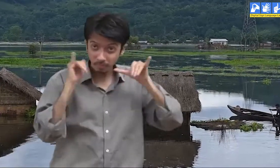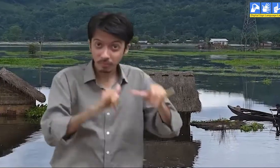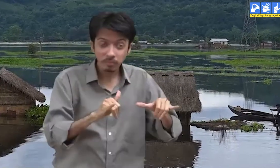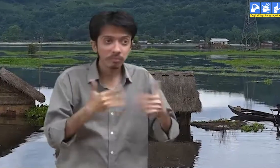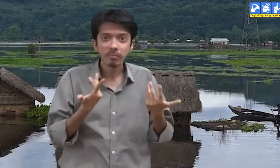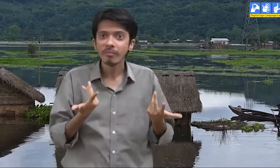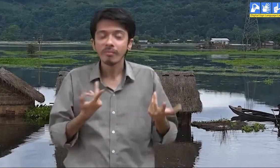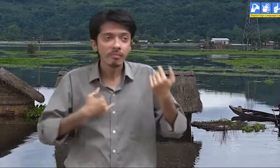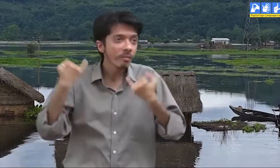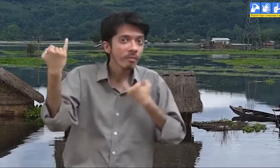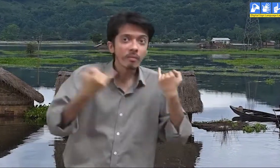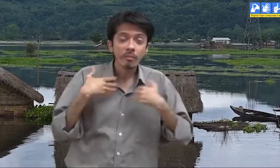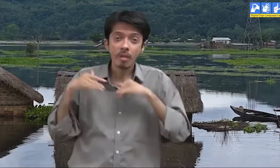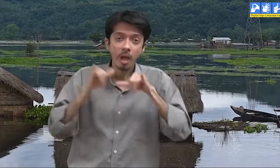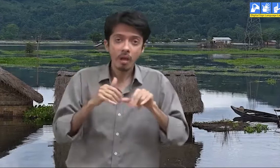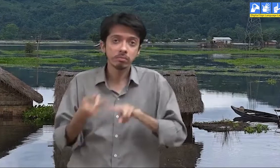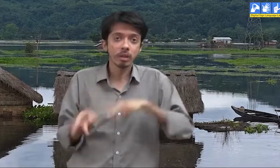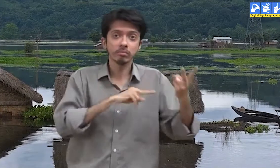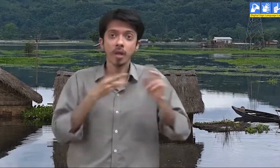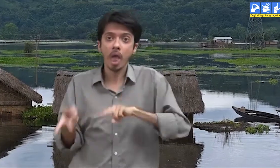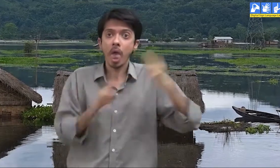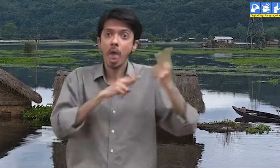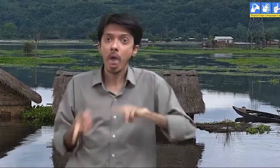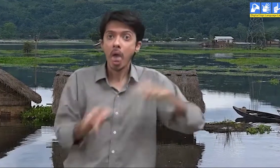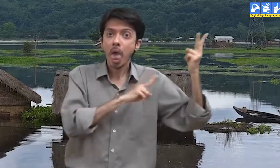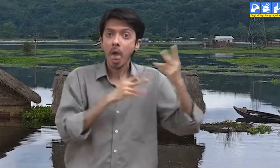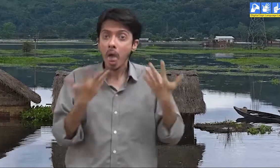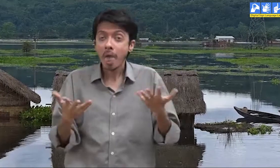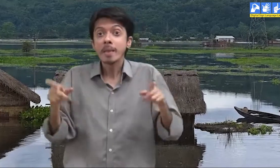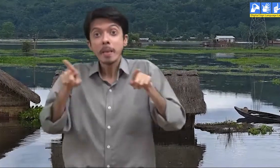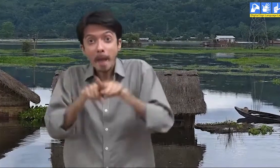They may have to search another home for themselves which was very difficult